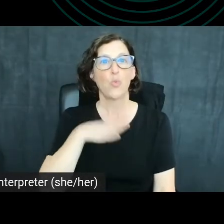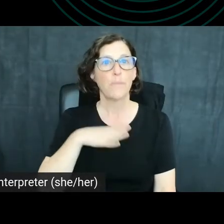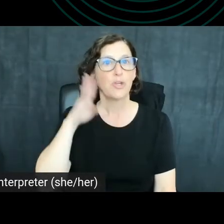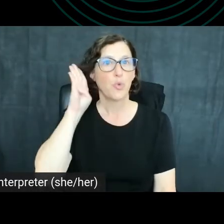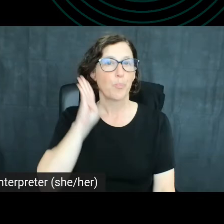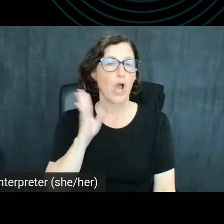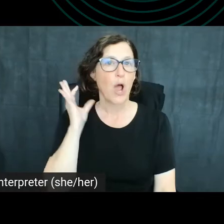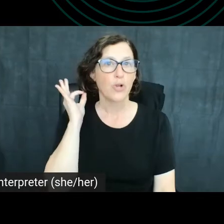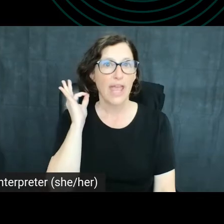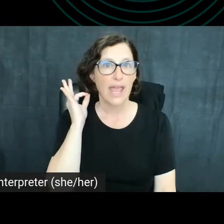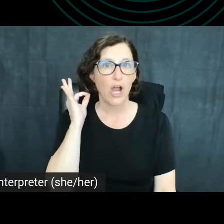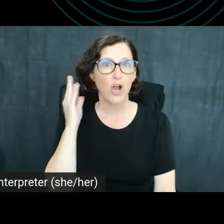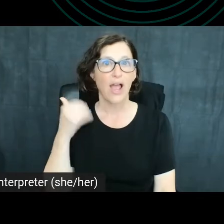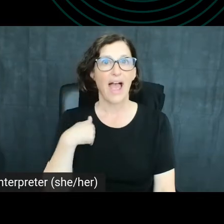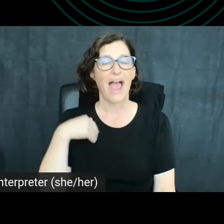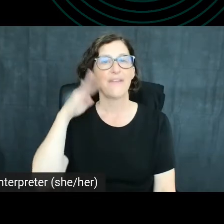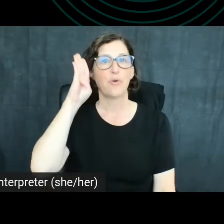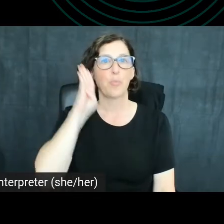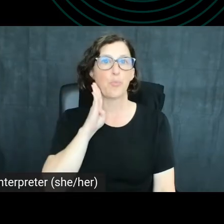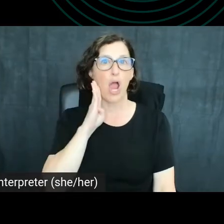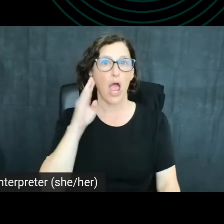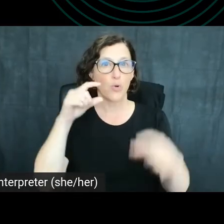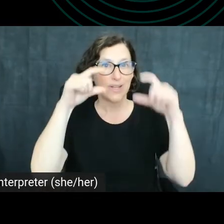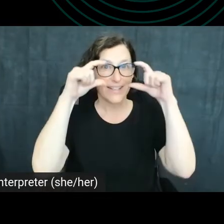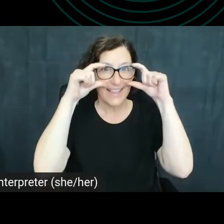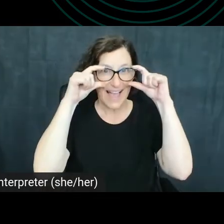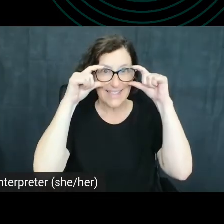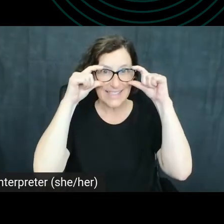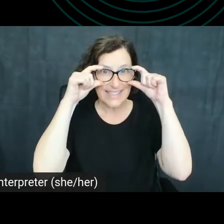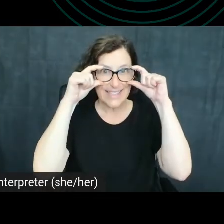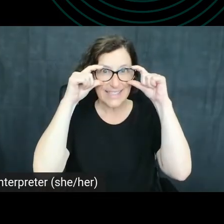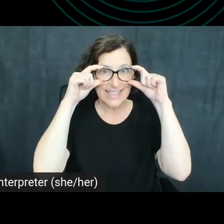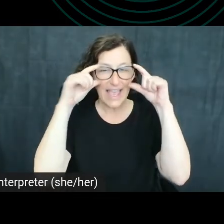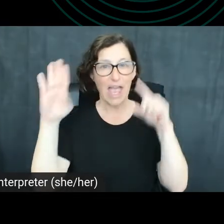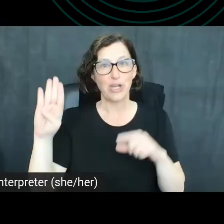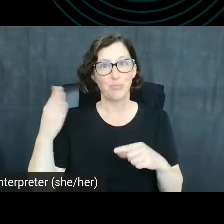I'm wearing brown tortoiseshell glasses and a navy sweater.